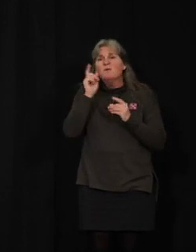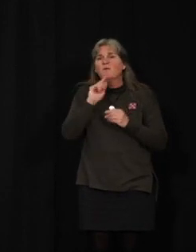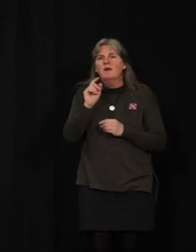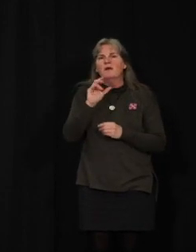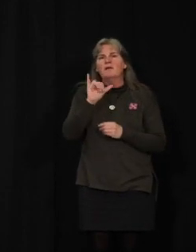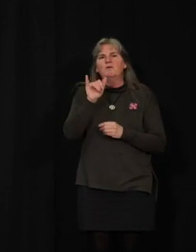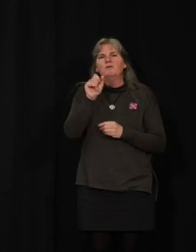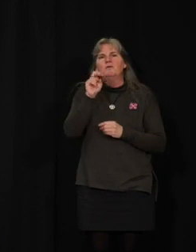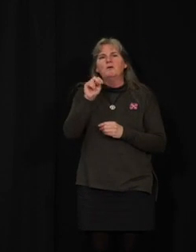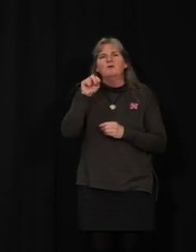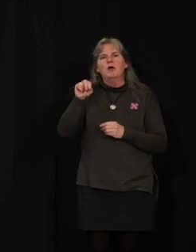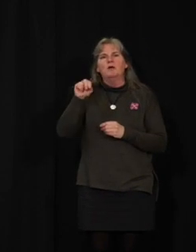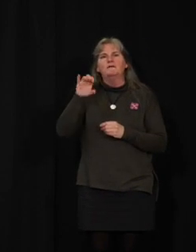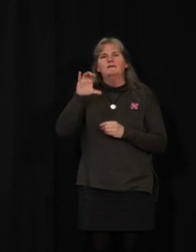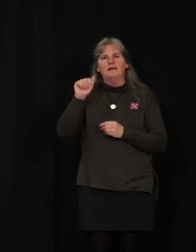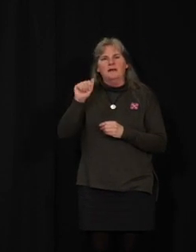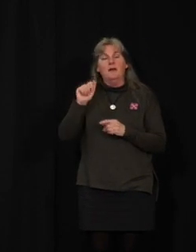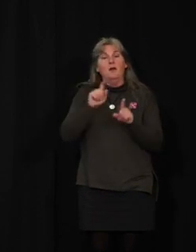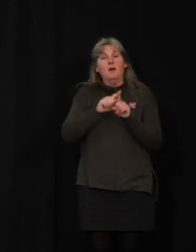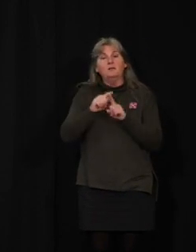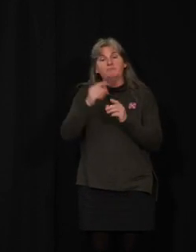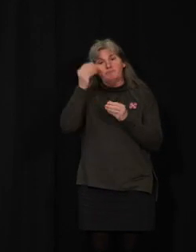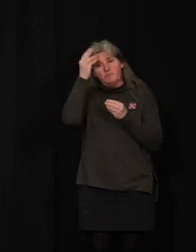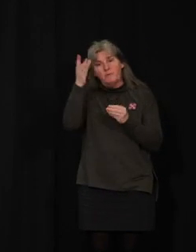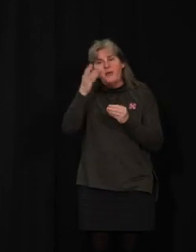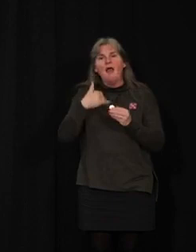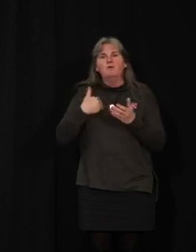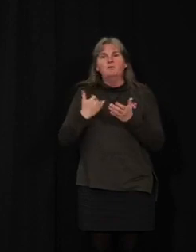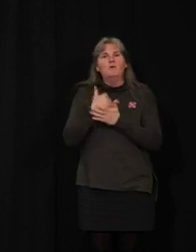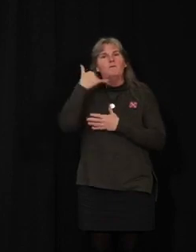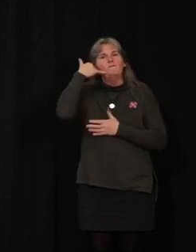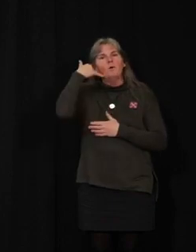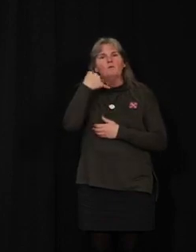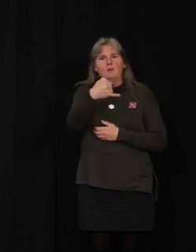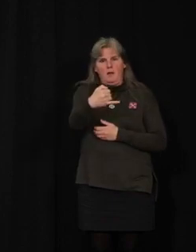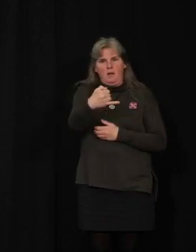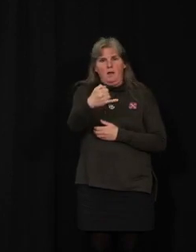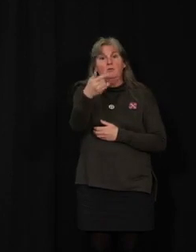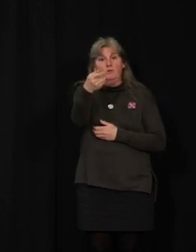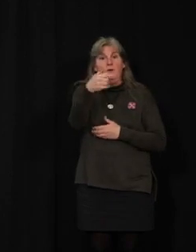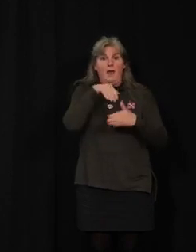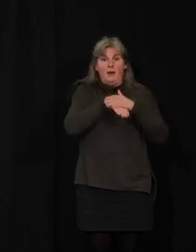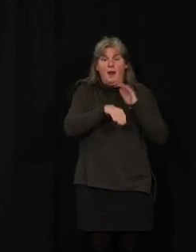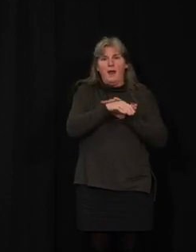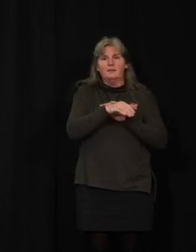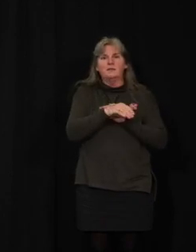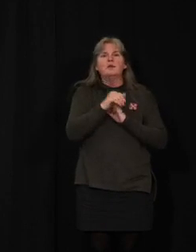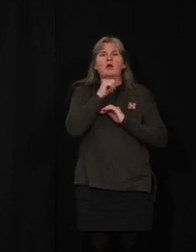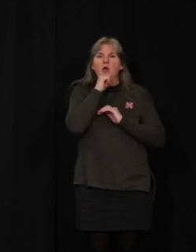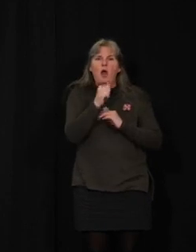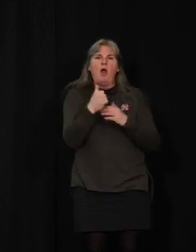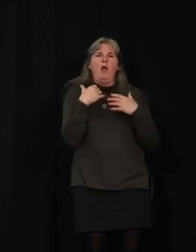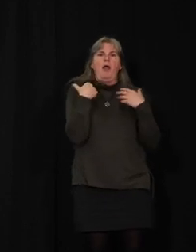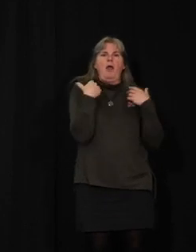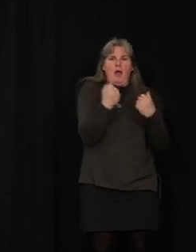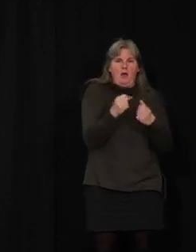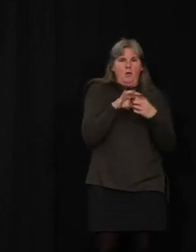a new telephone line that Yukoners can use to get nonmedical information related o COVID-19, including current